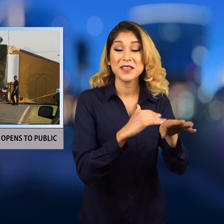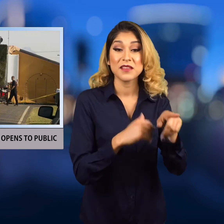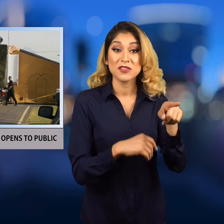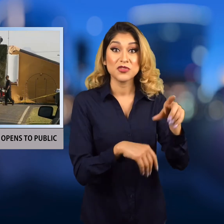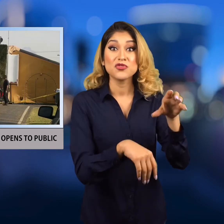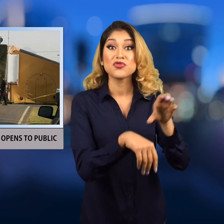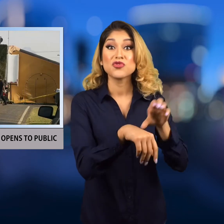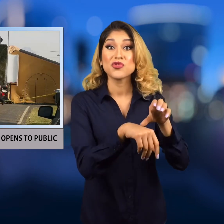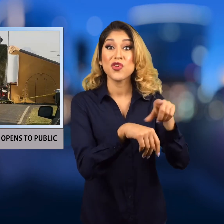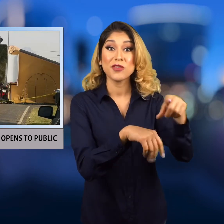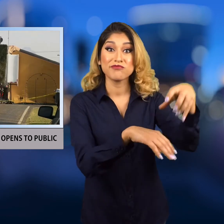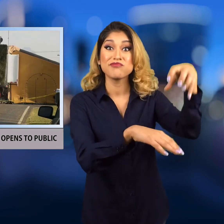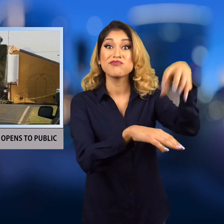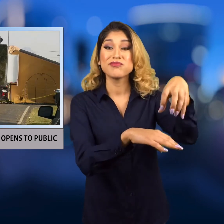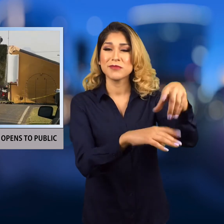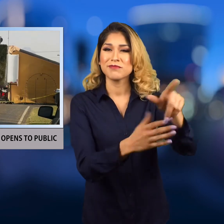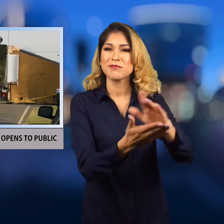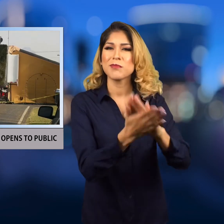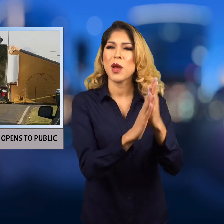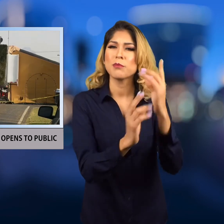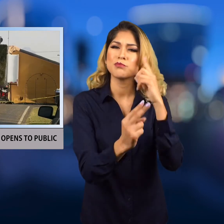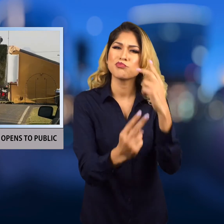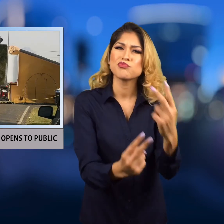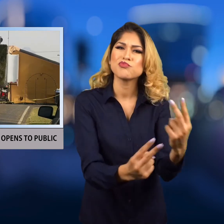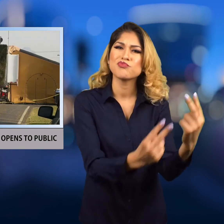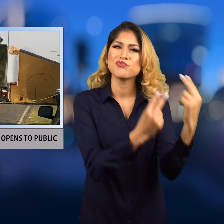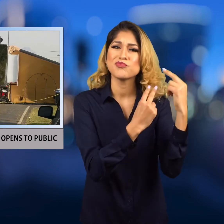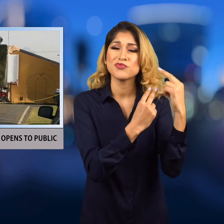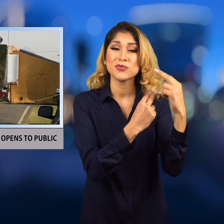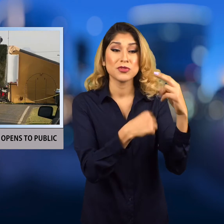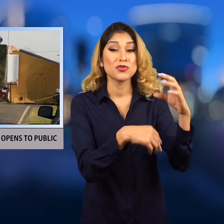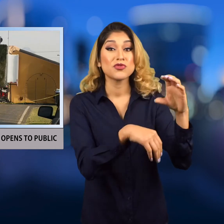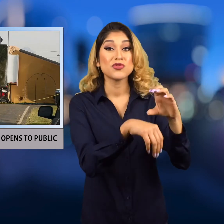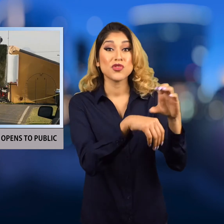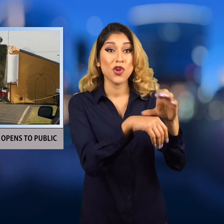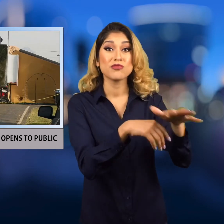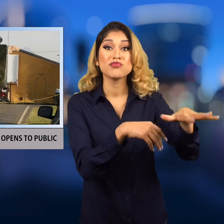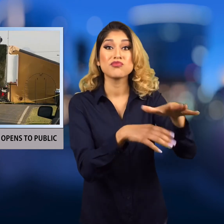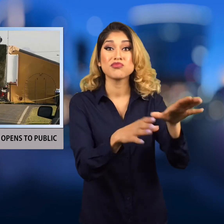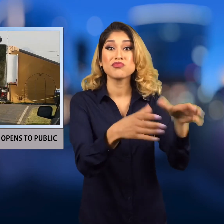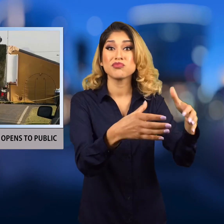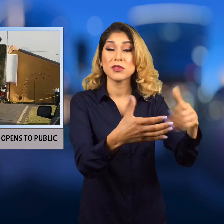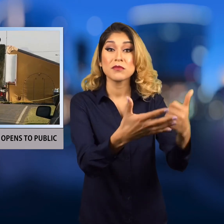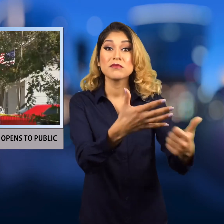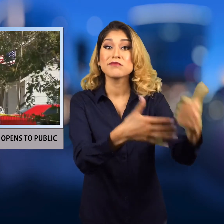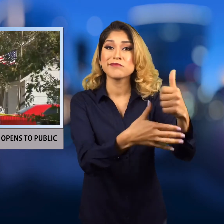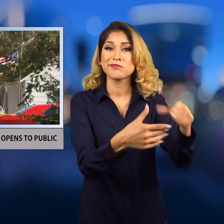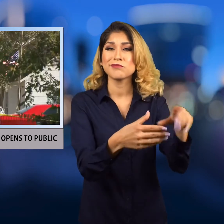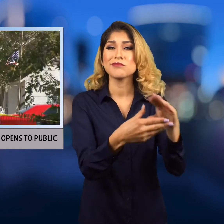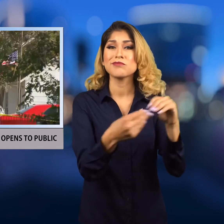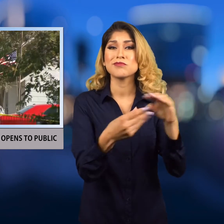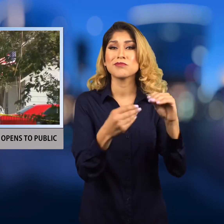The scene has been turned into a memorial. Officials say visitors will be allowed to see a memorial